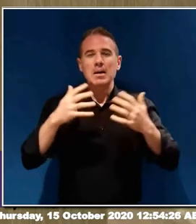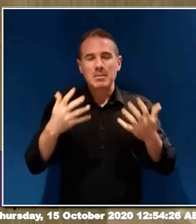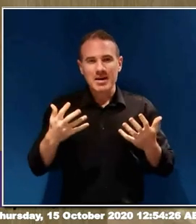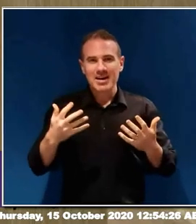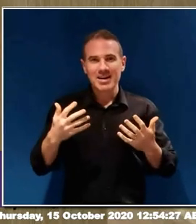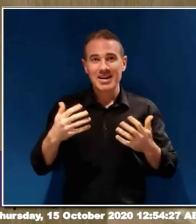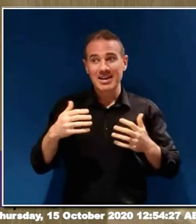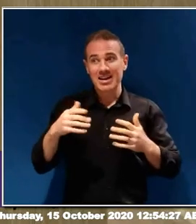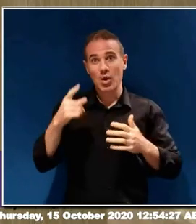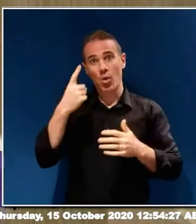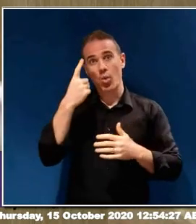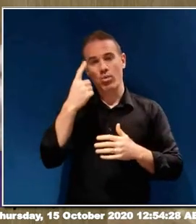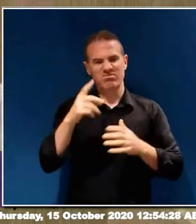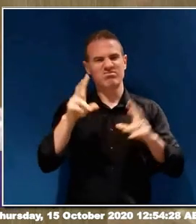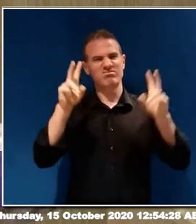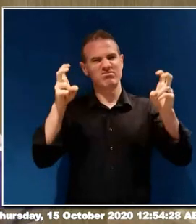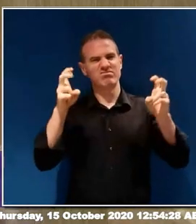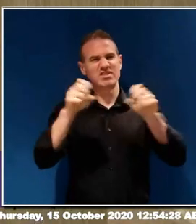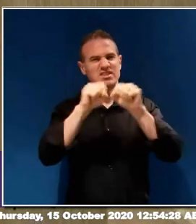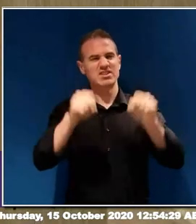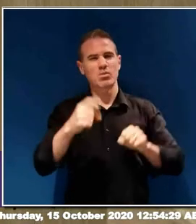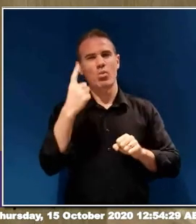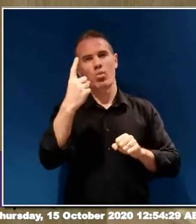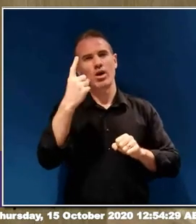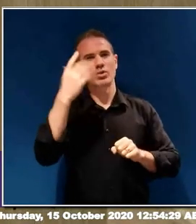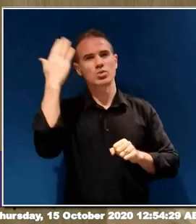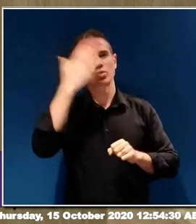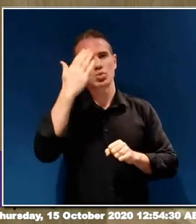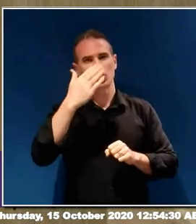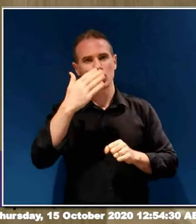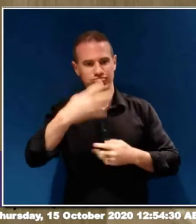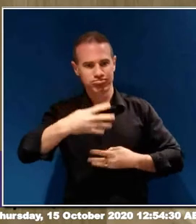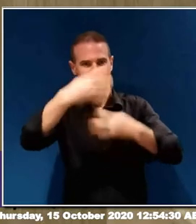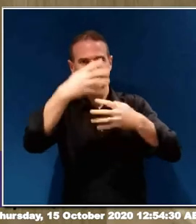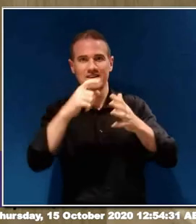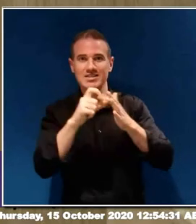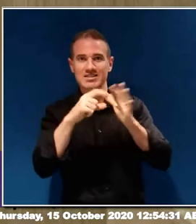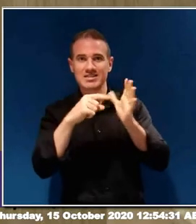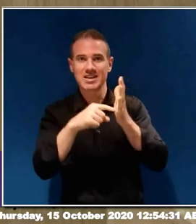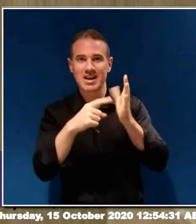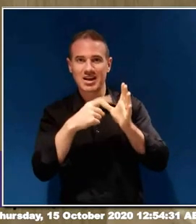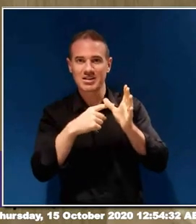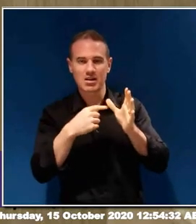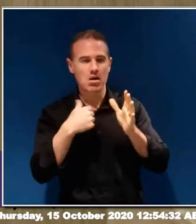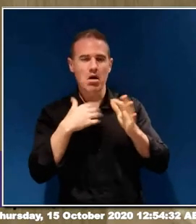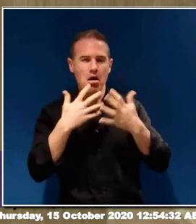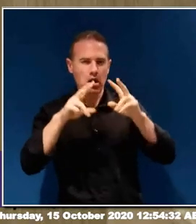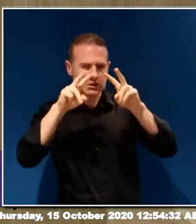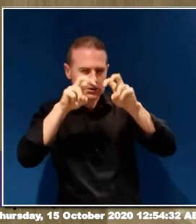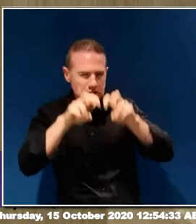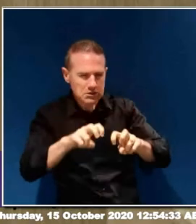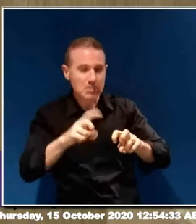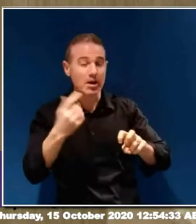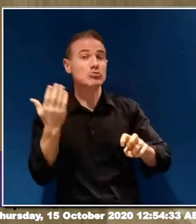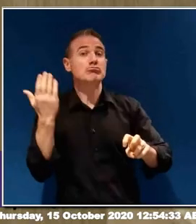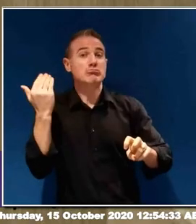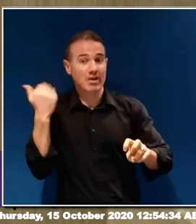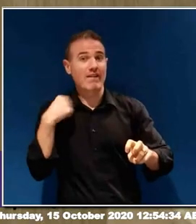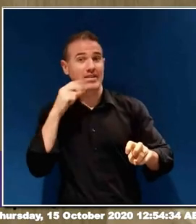I really - I had seen it previously. Recently I have not been interrogating to that extent.